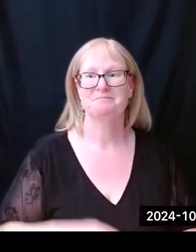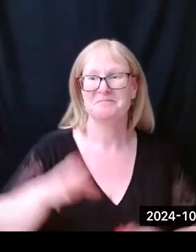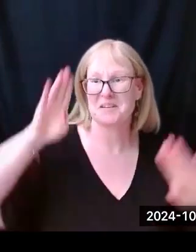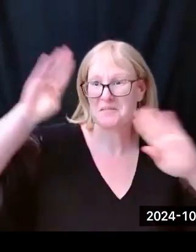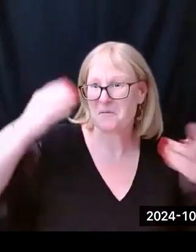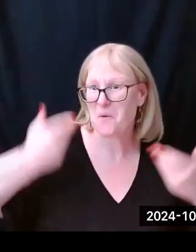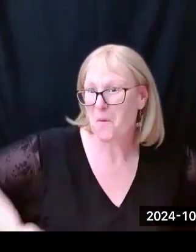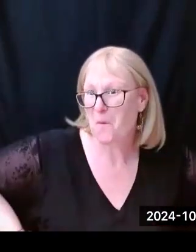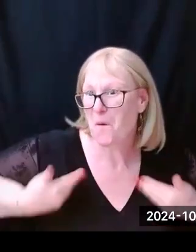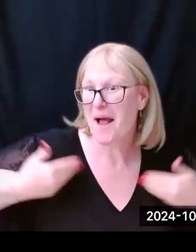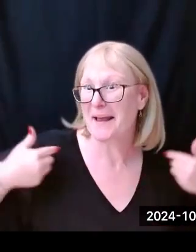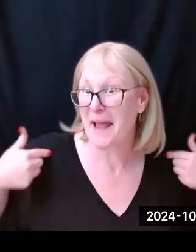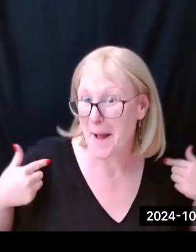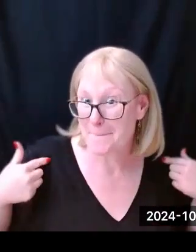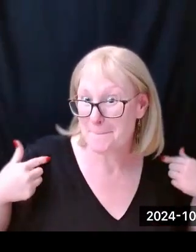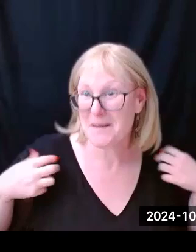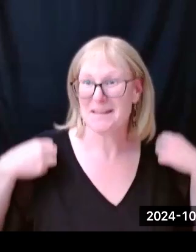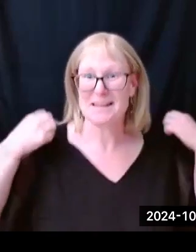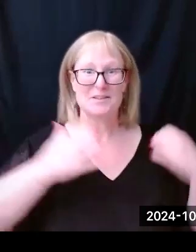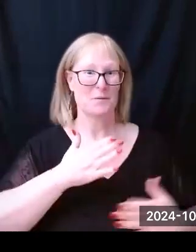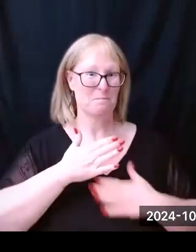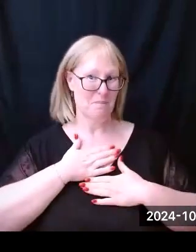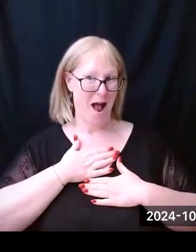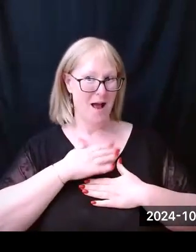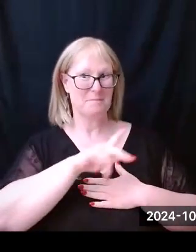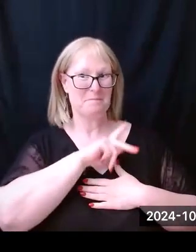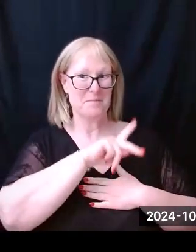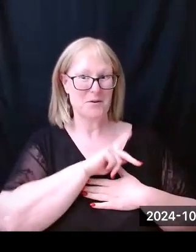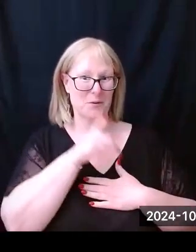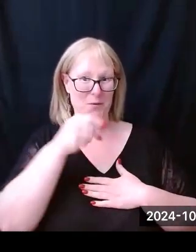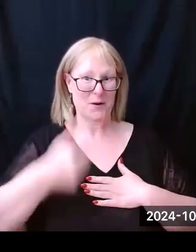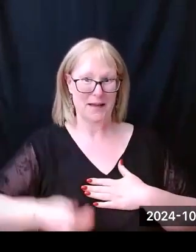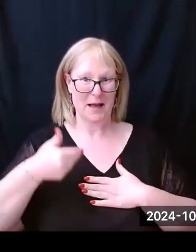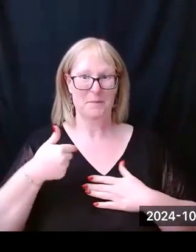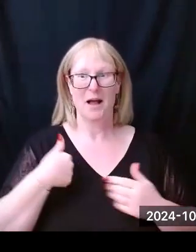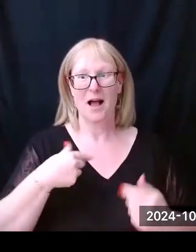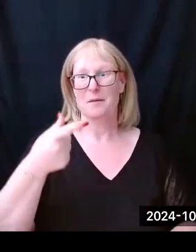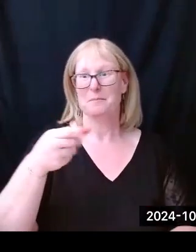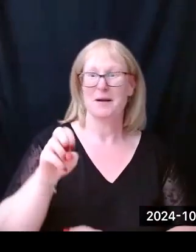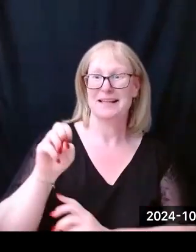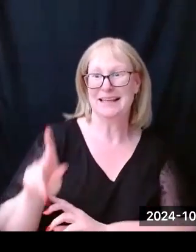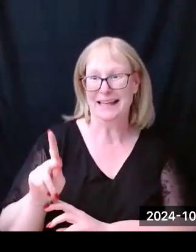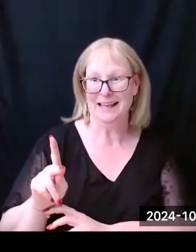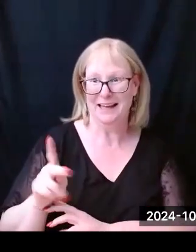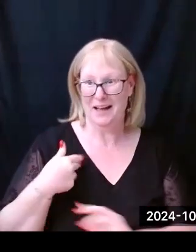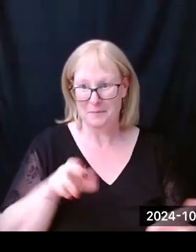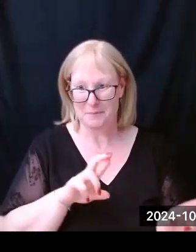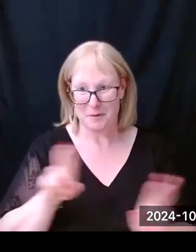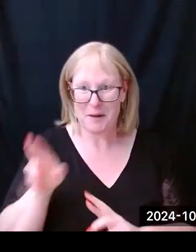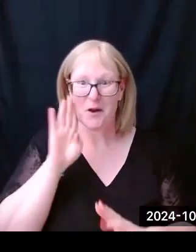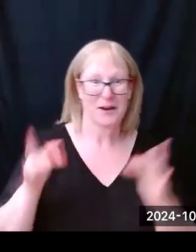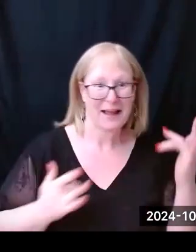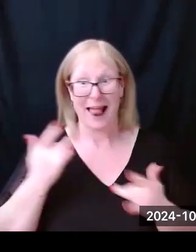know me, these are now my personal disclosures. That's me. I'm a total geek. Be prepared. I'm going to get excited and a little silly.